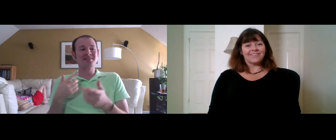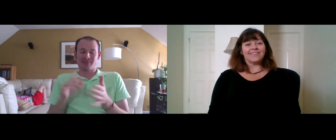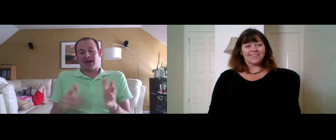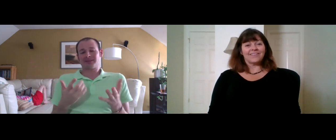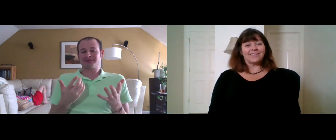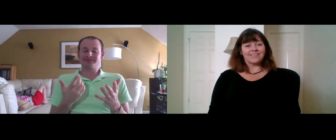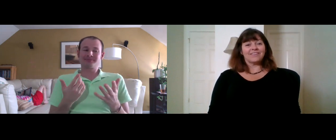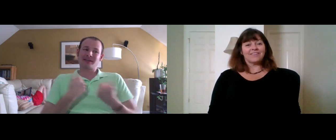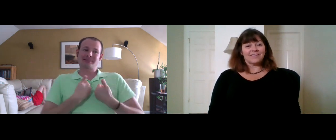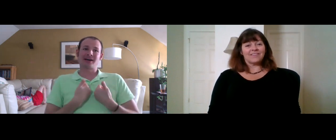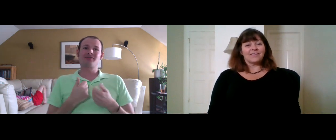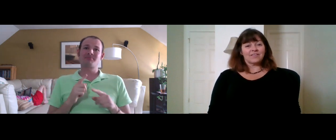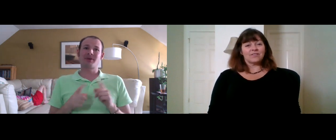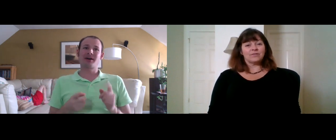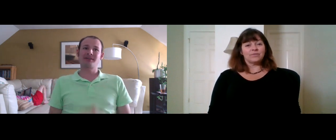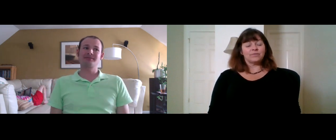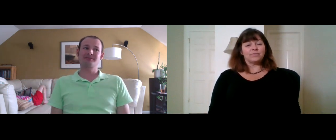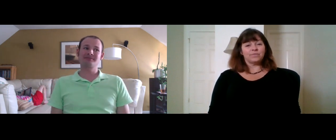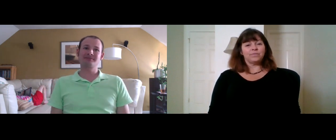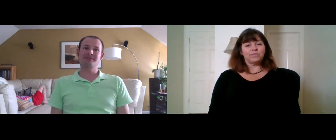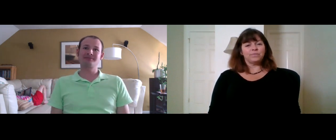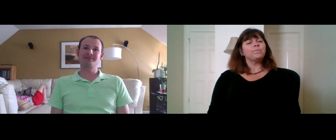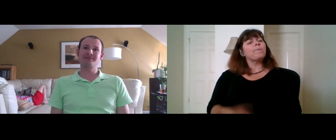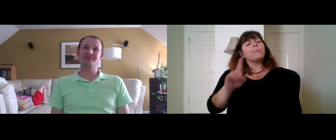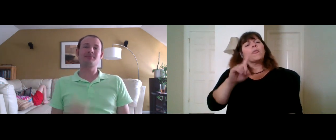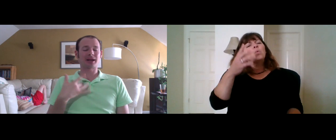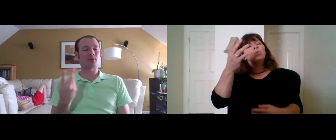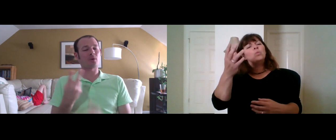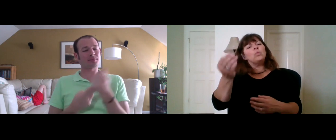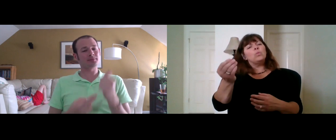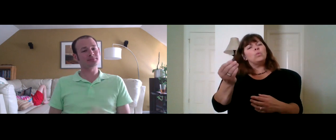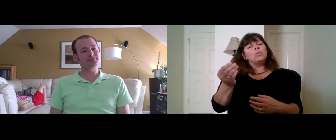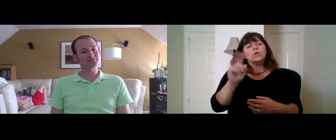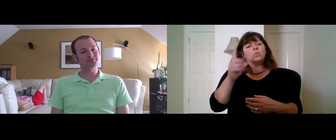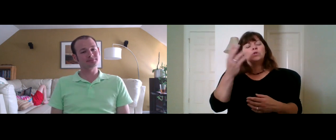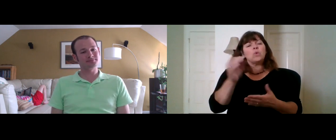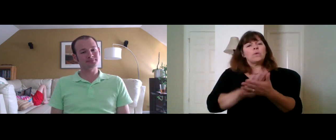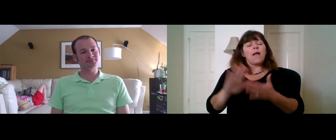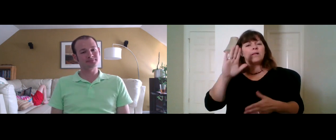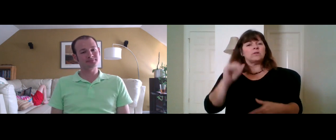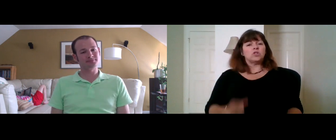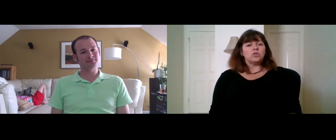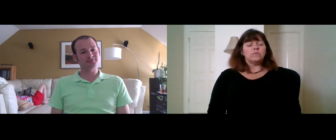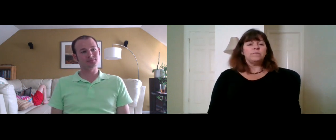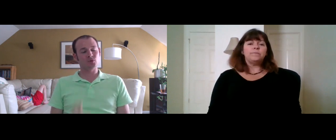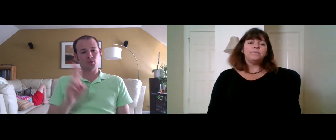Where did you go to college?